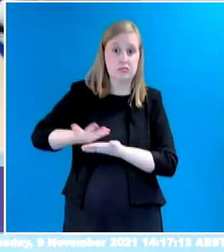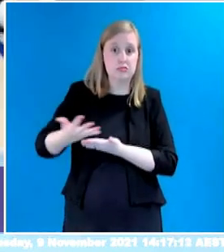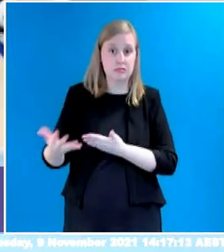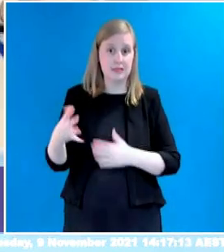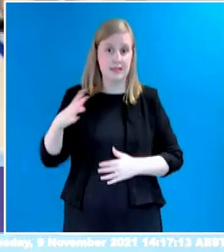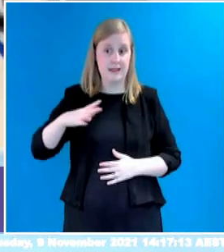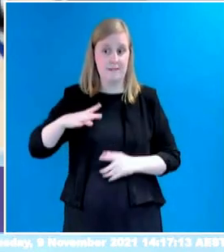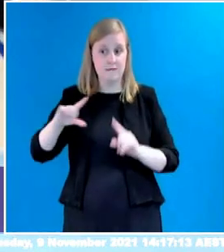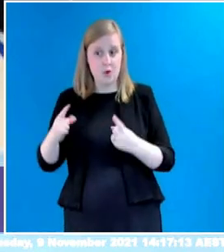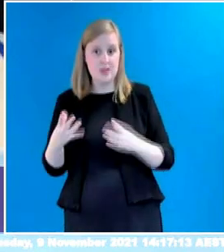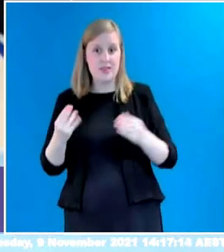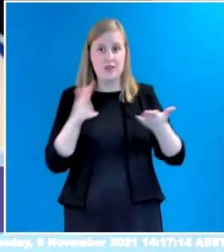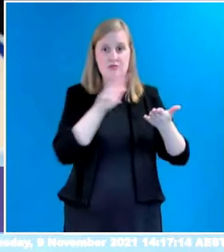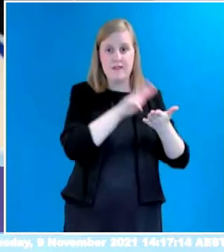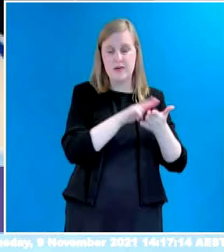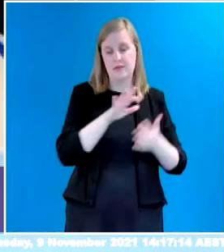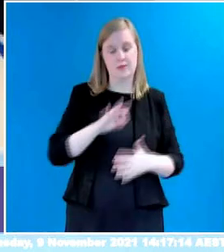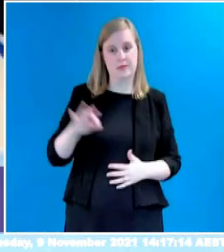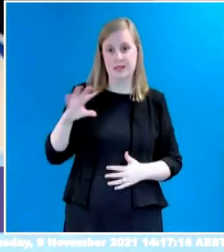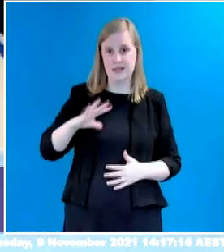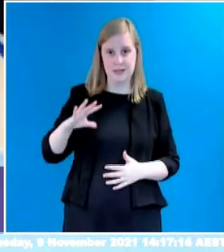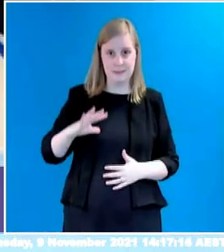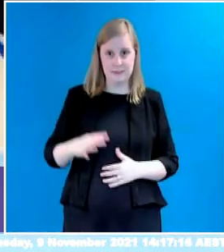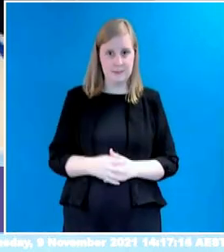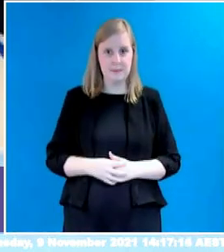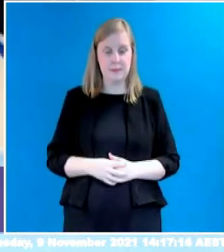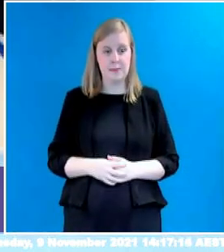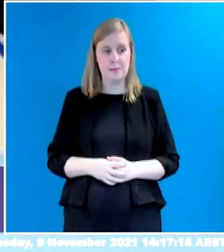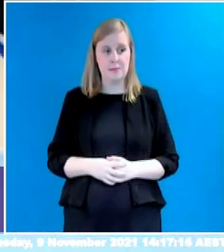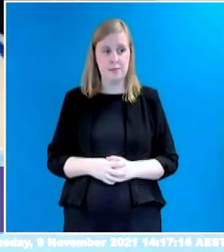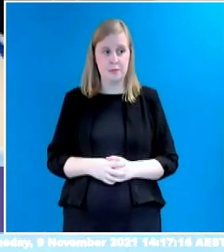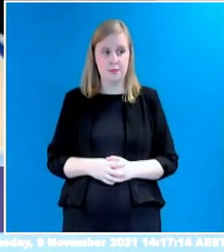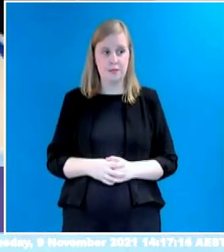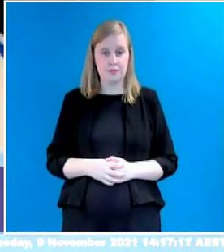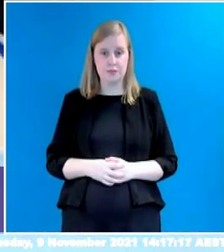There was a view, wasn't there, that the CRPD did not create any